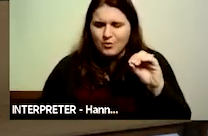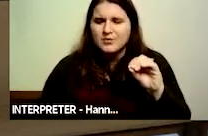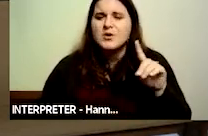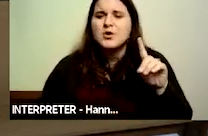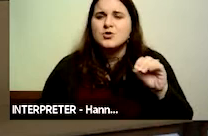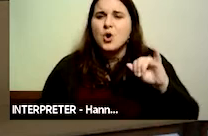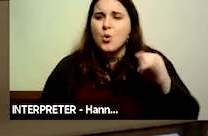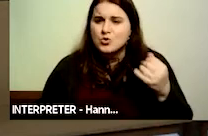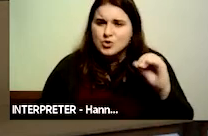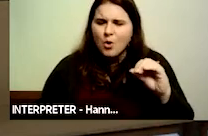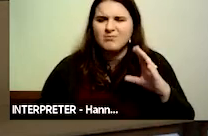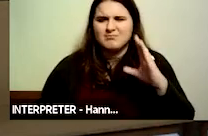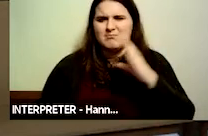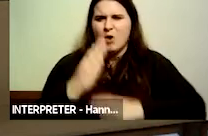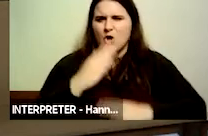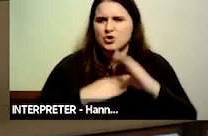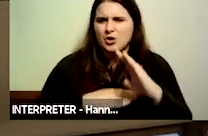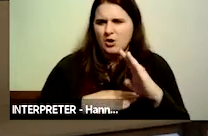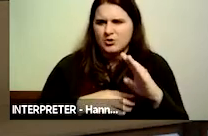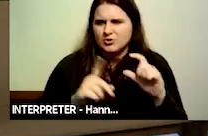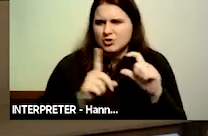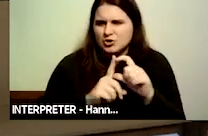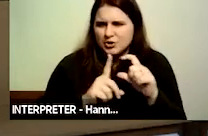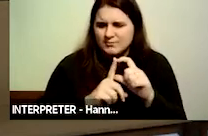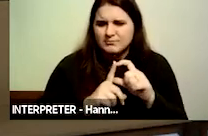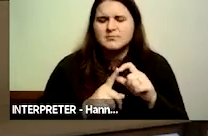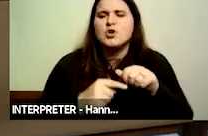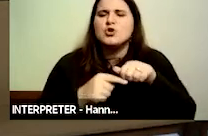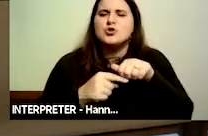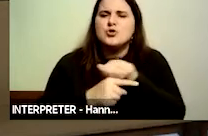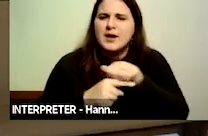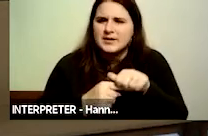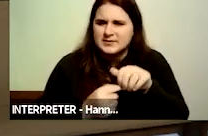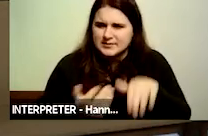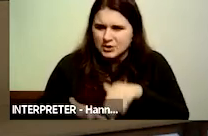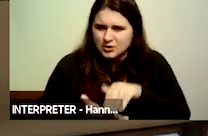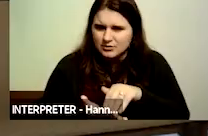martial arts. It's a training center. So this was essentially a security awareness training program.